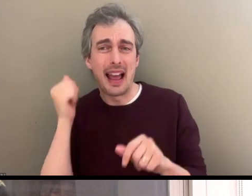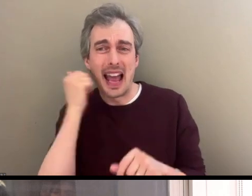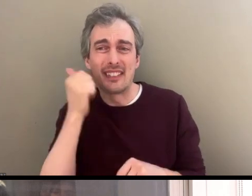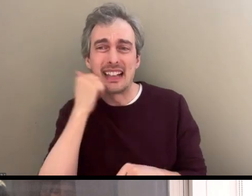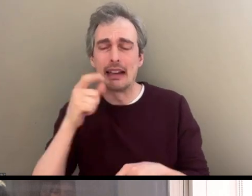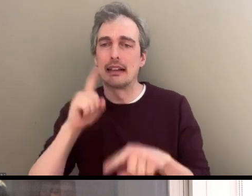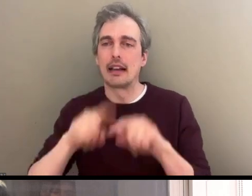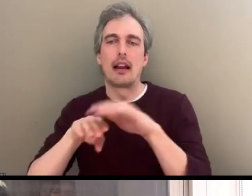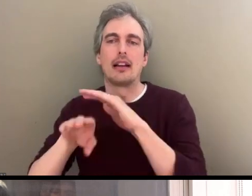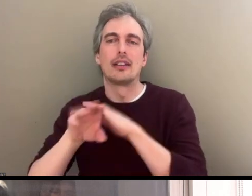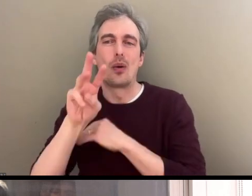So get their feedback.